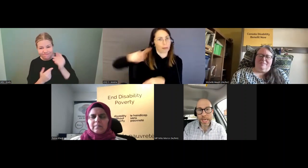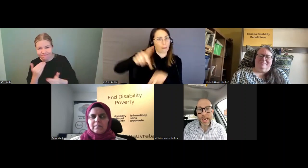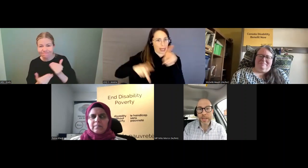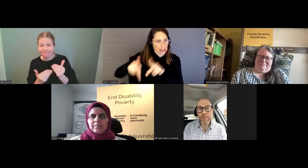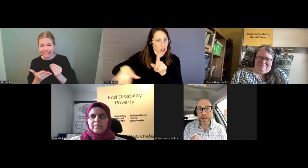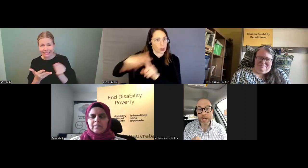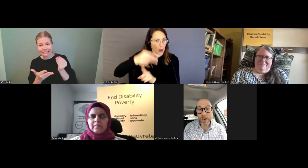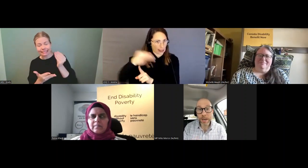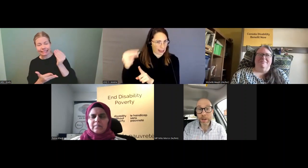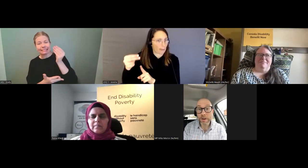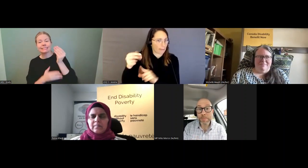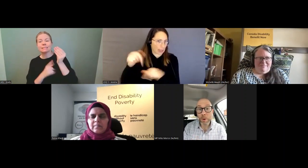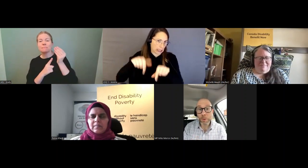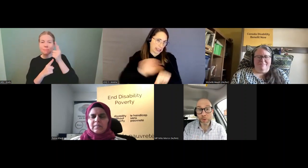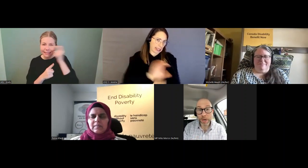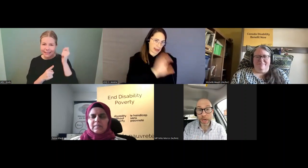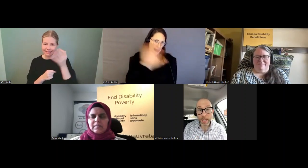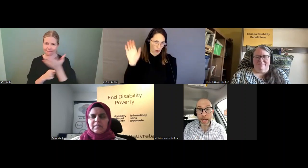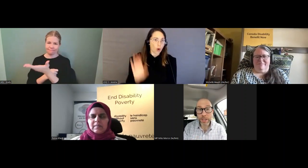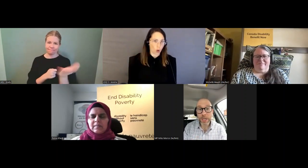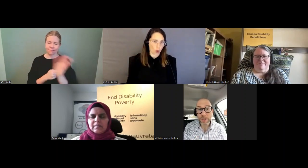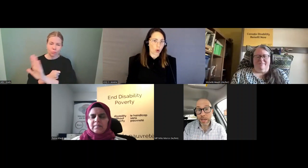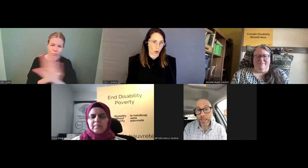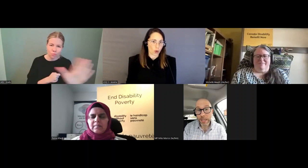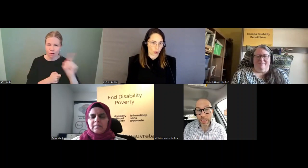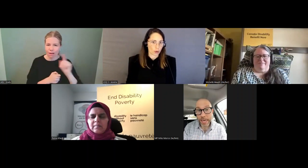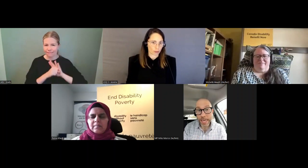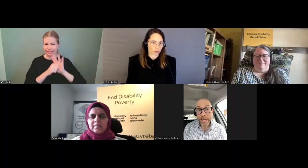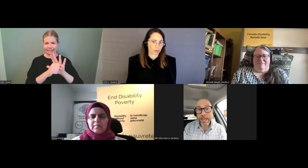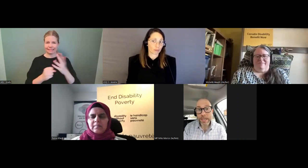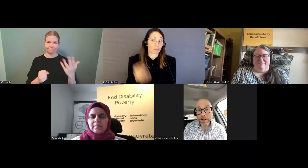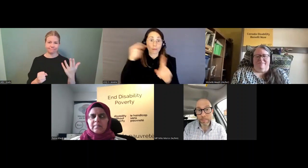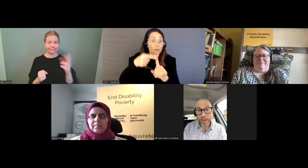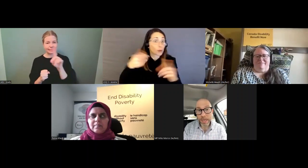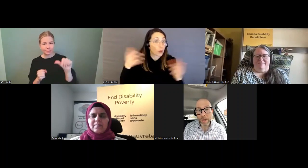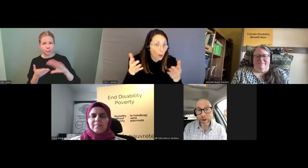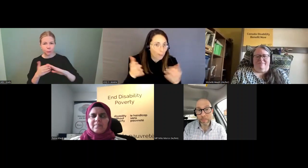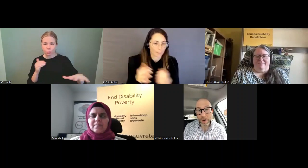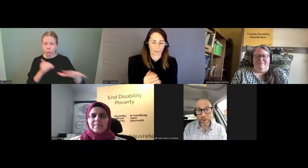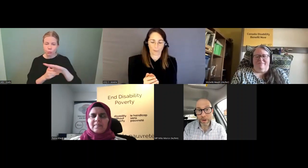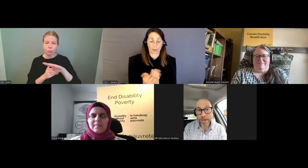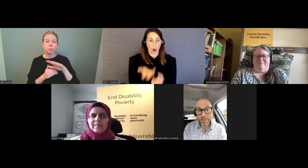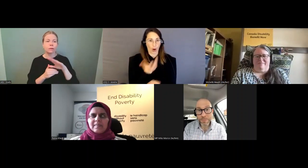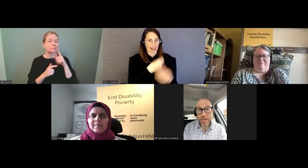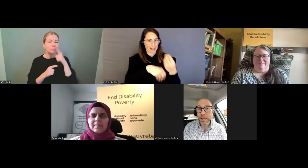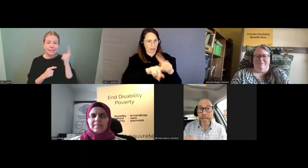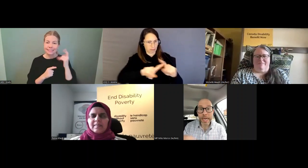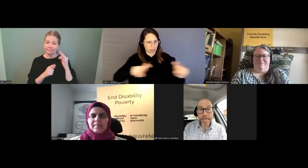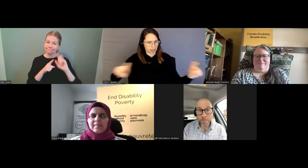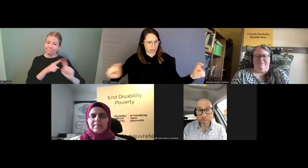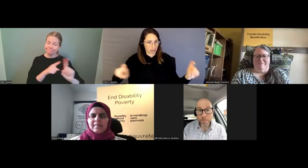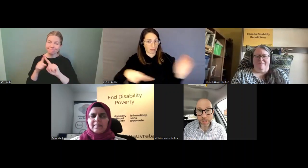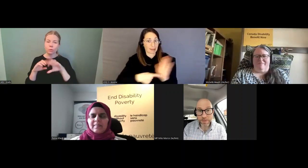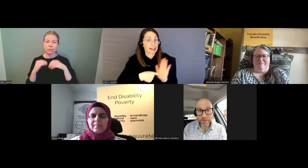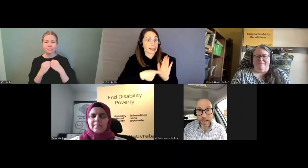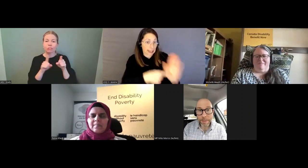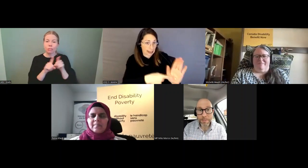IT'S BECAUSE OF BOTH ORGANIZATIONS LIKE DISABILITY WITHOUT POVERTY, LIKE MARCH OF DIMES, LIKE